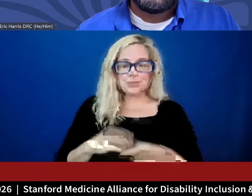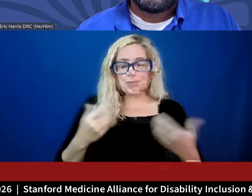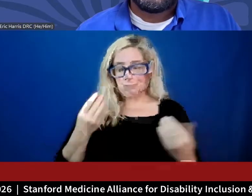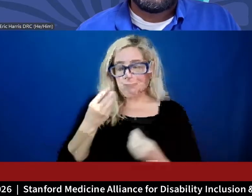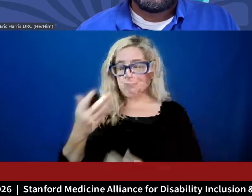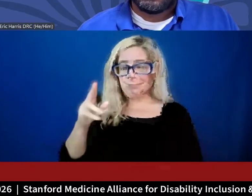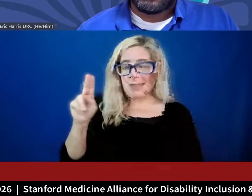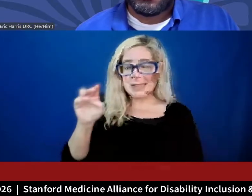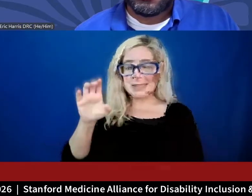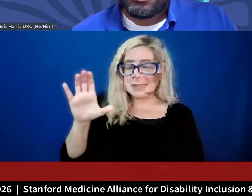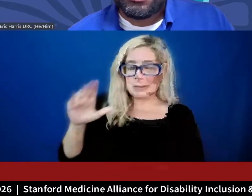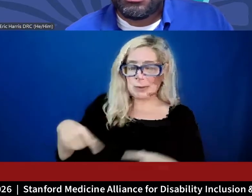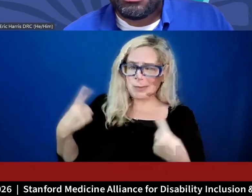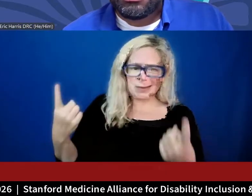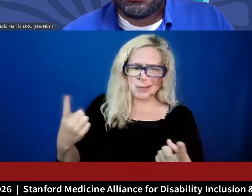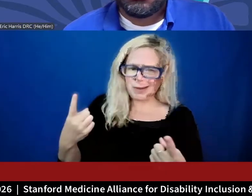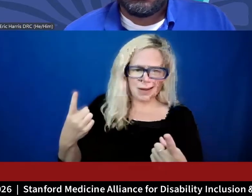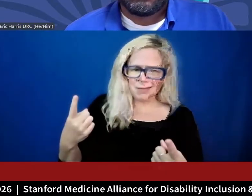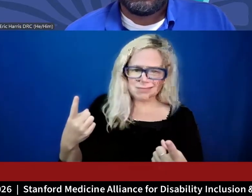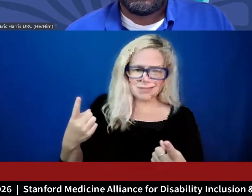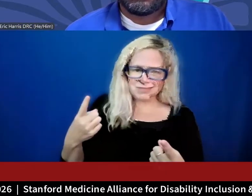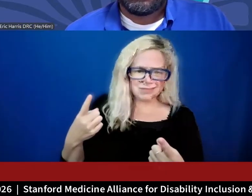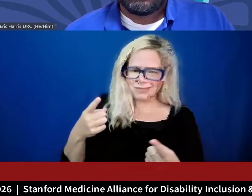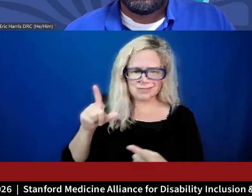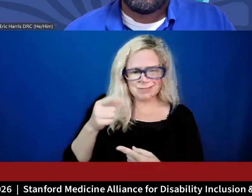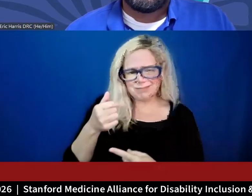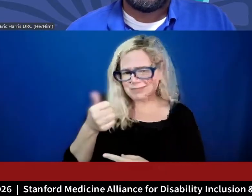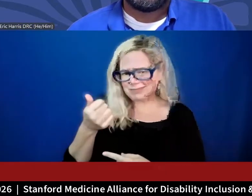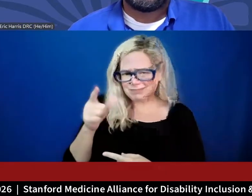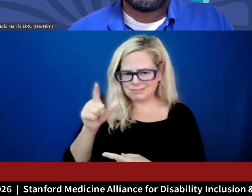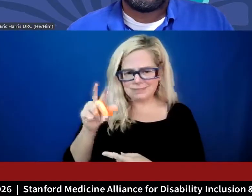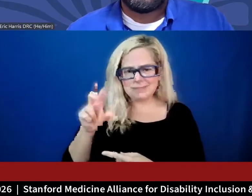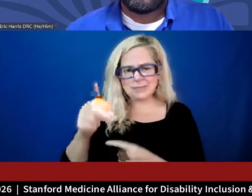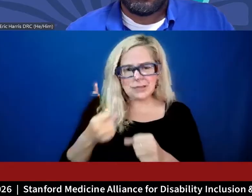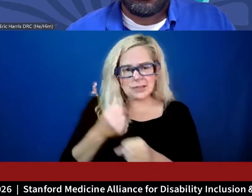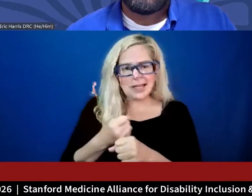we work in in pretty much any space that deals with people with disabilities, employment,